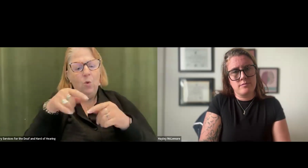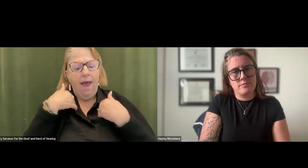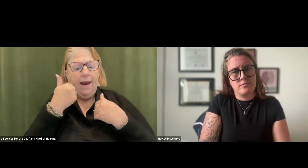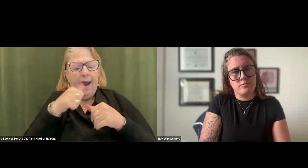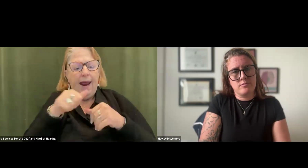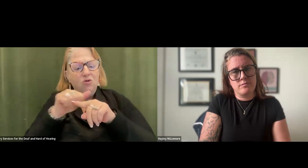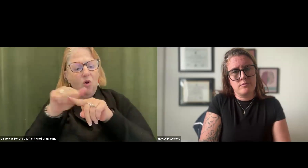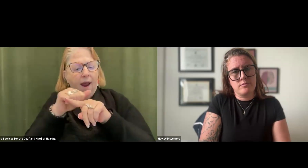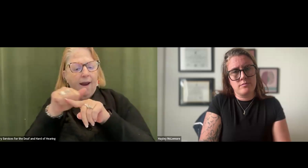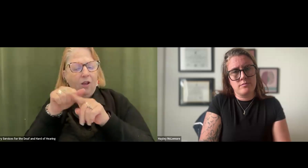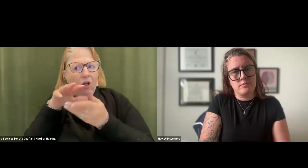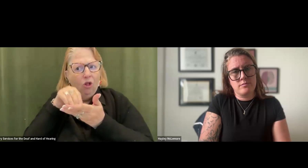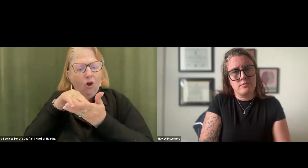[Interpreter for Brenda] Yeah, I was just wondering if you had